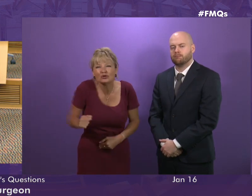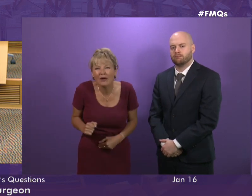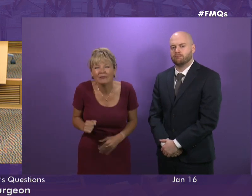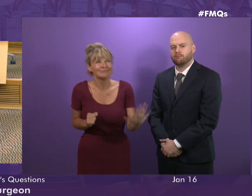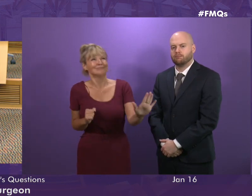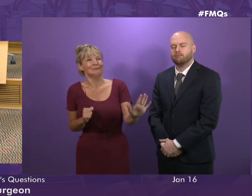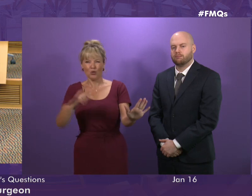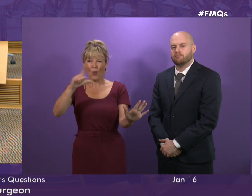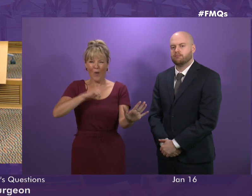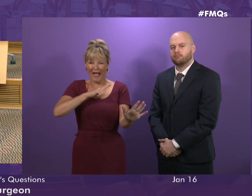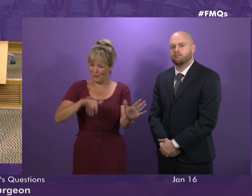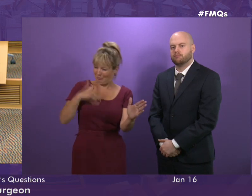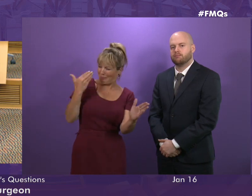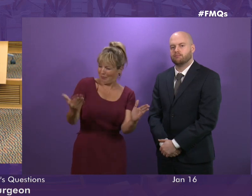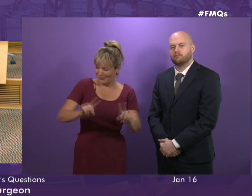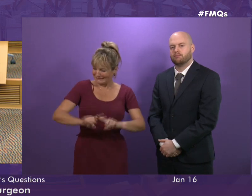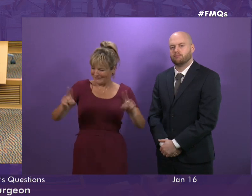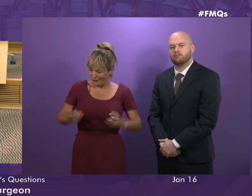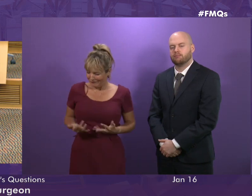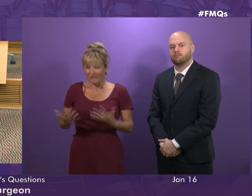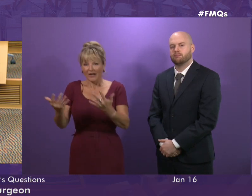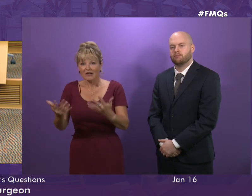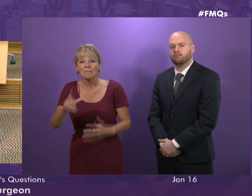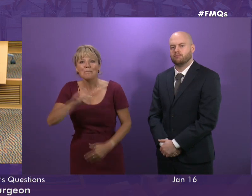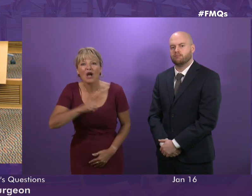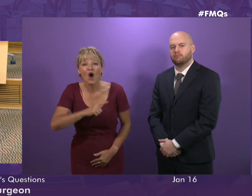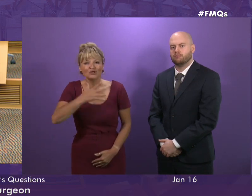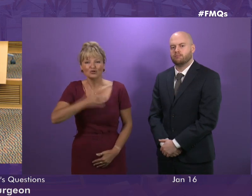figures? So that we can show what we can do differently in Scotland and the different